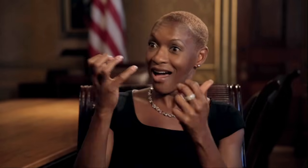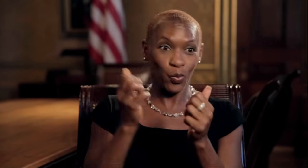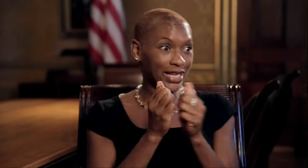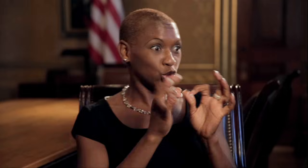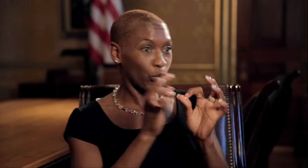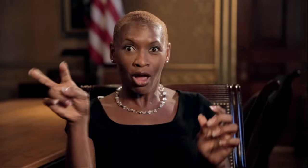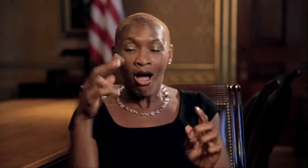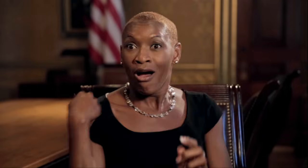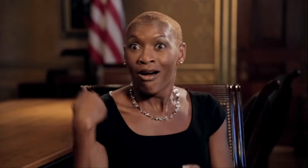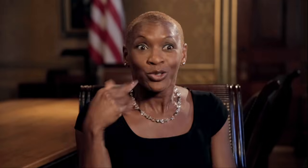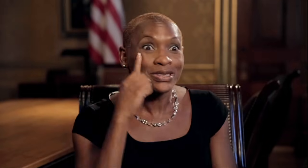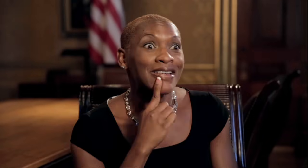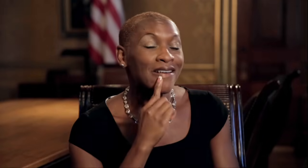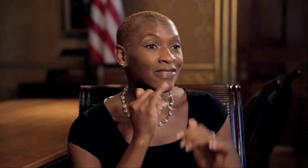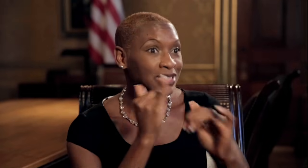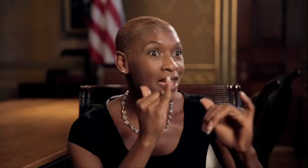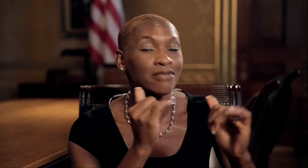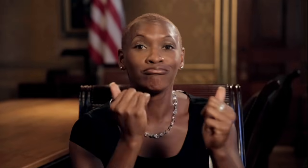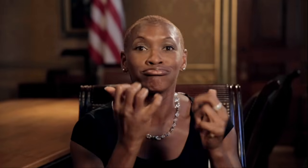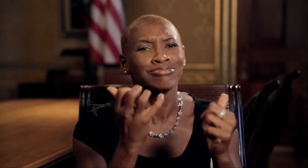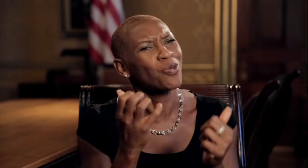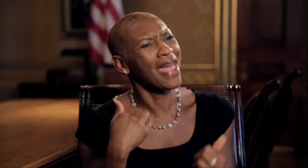They see me signing with my interpreter and approach me: "You're deaf! Me too."